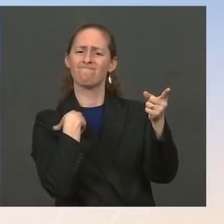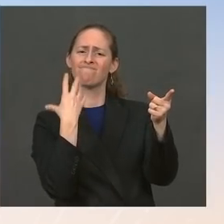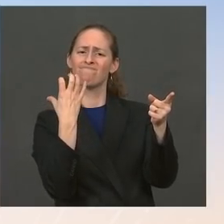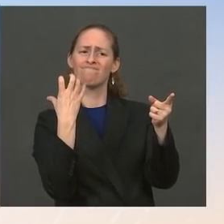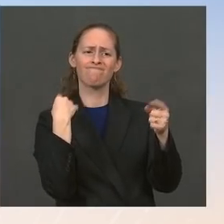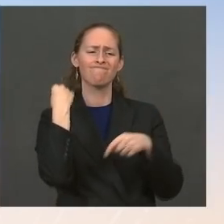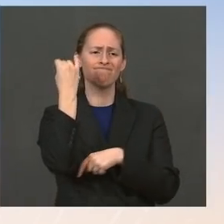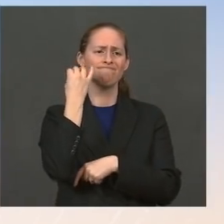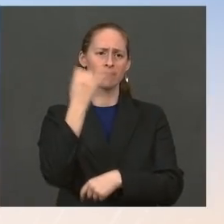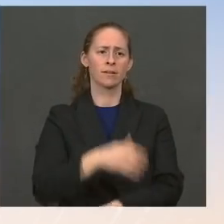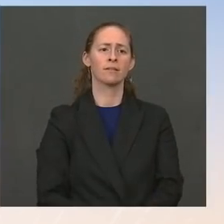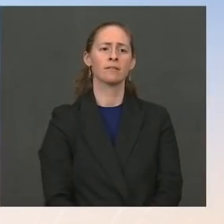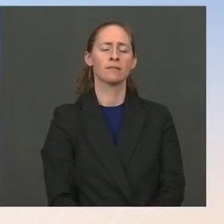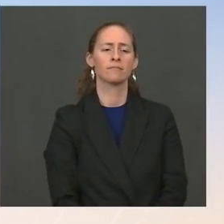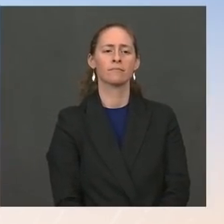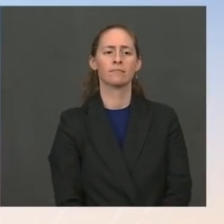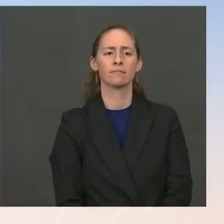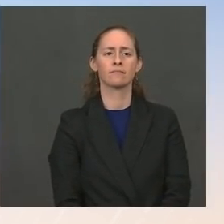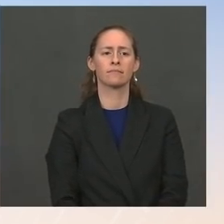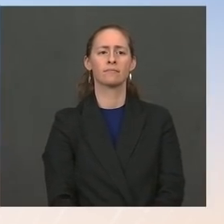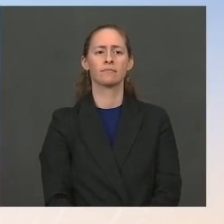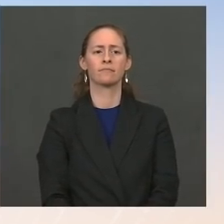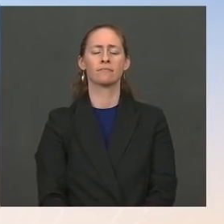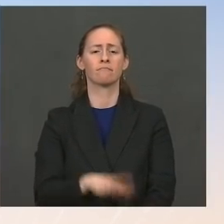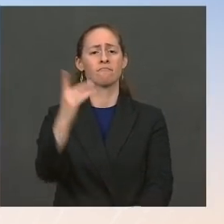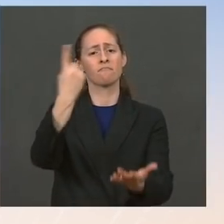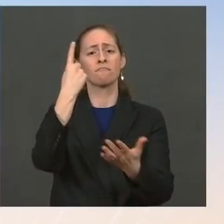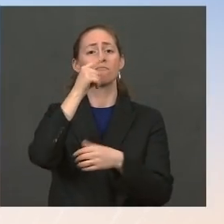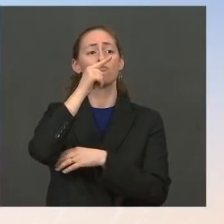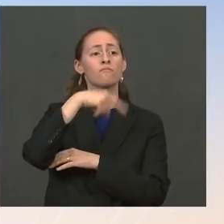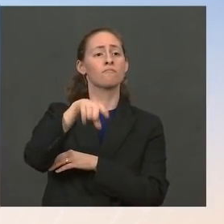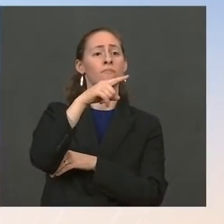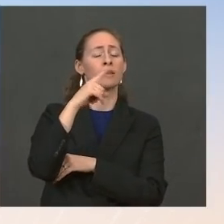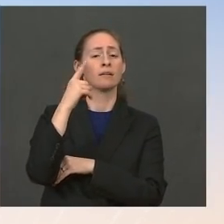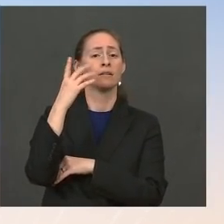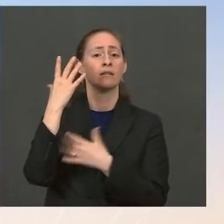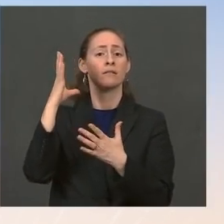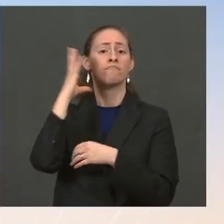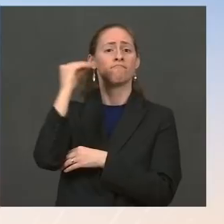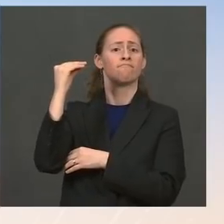and we support a woman's ability to speak out and seek accountability, whether here or around the world.